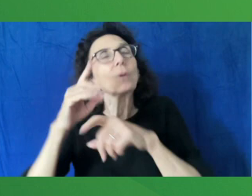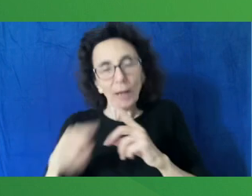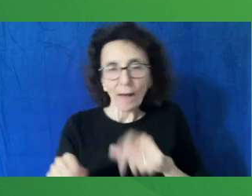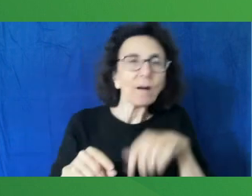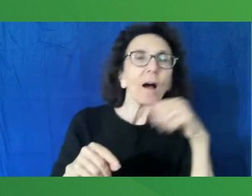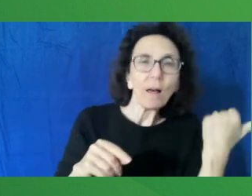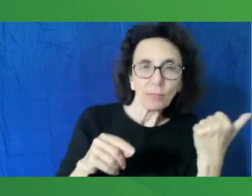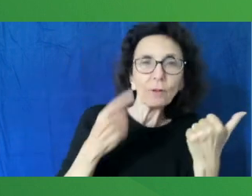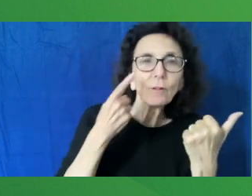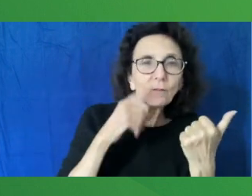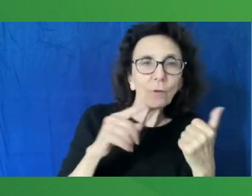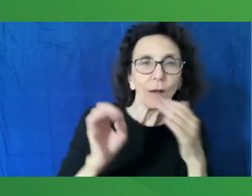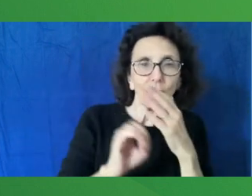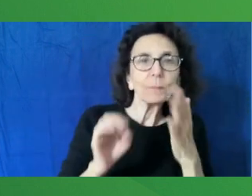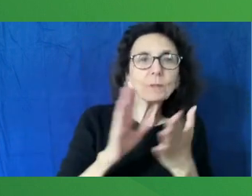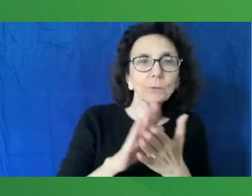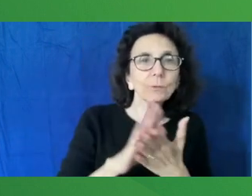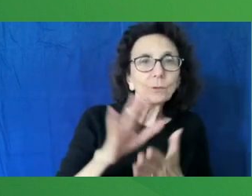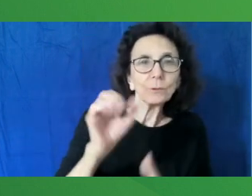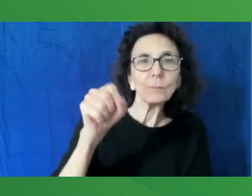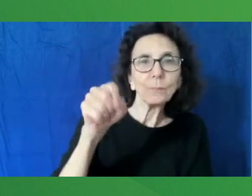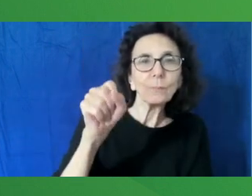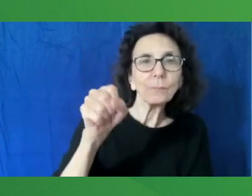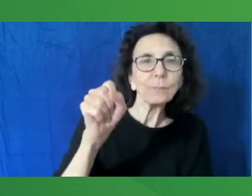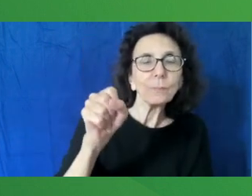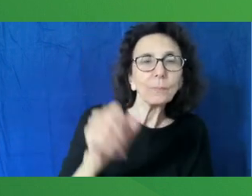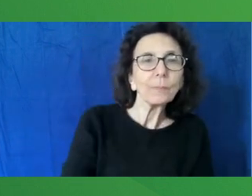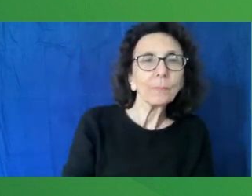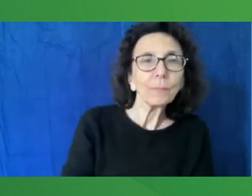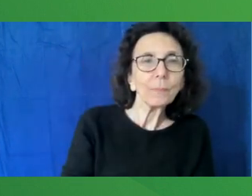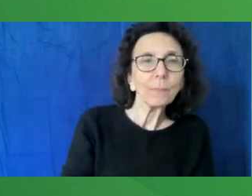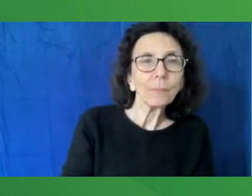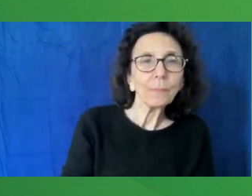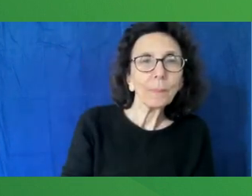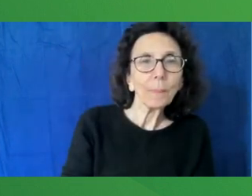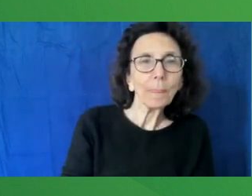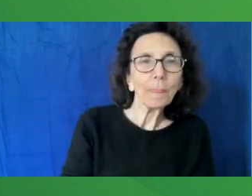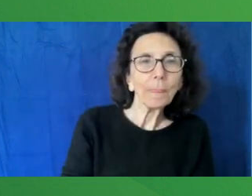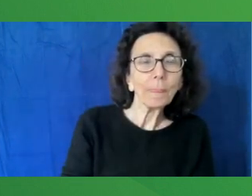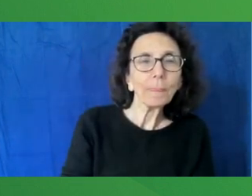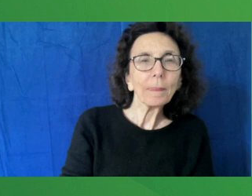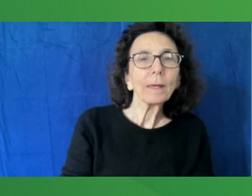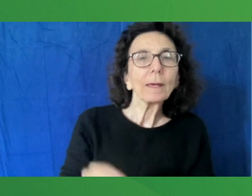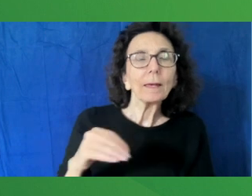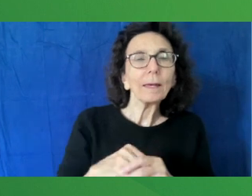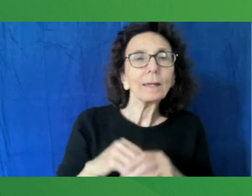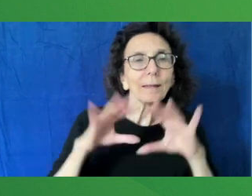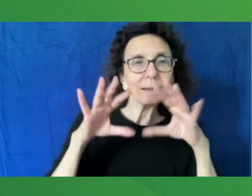But we do have other elementary units on it's just are in our catalog of things we've developed.